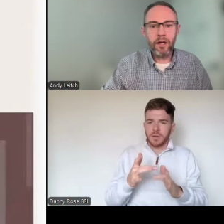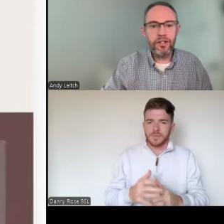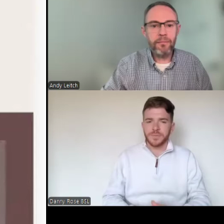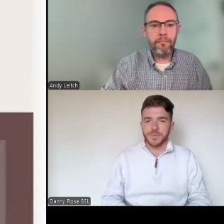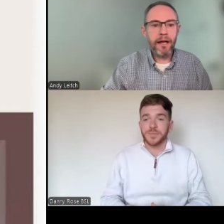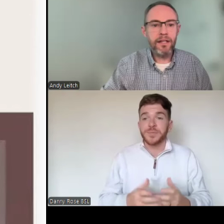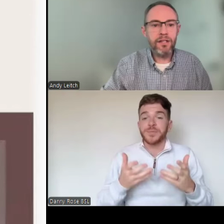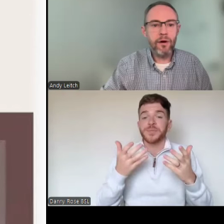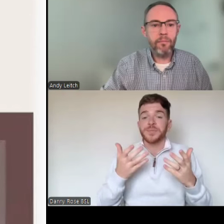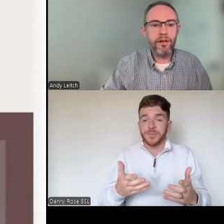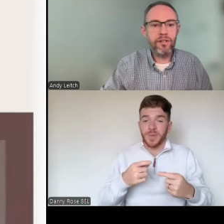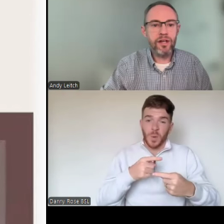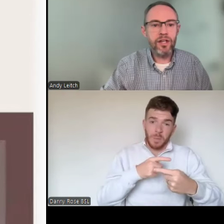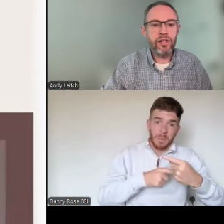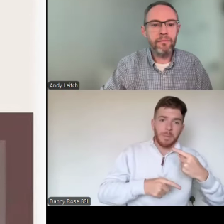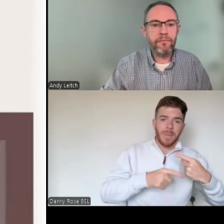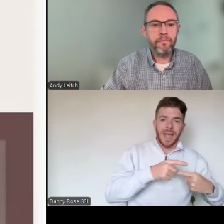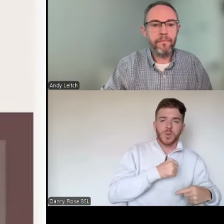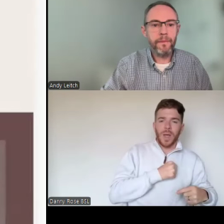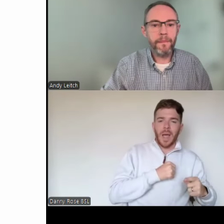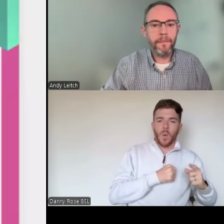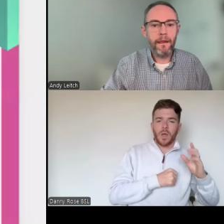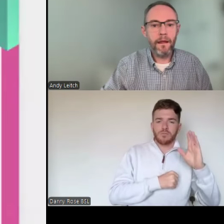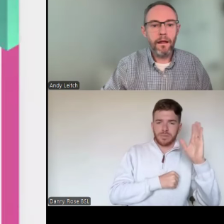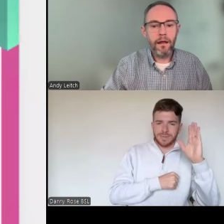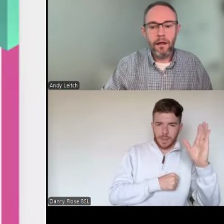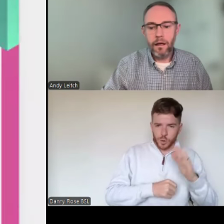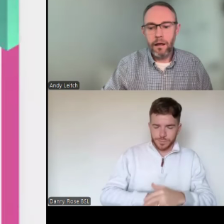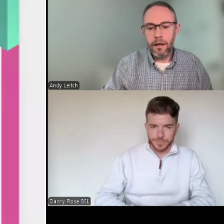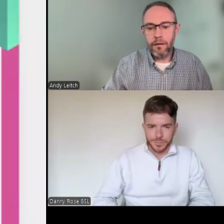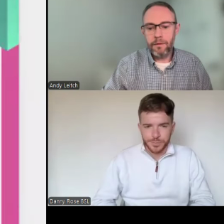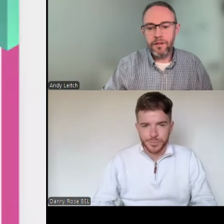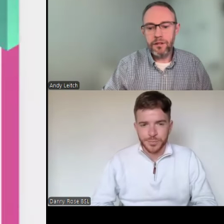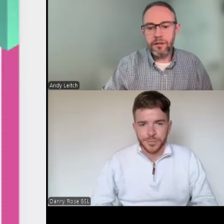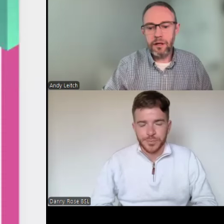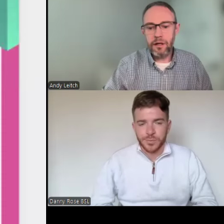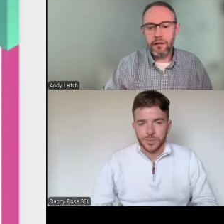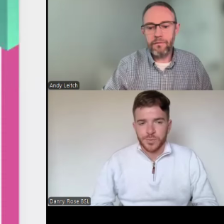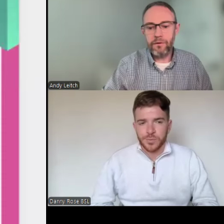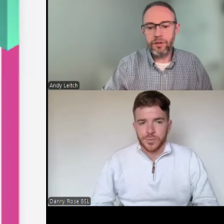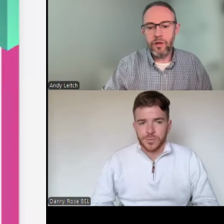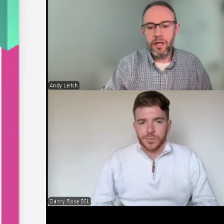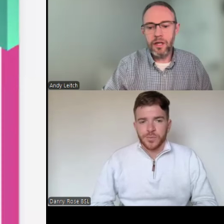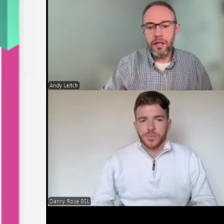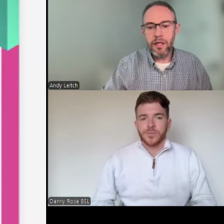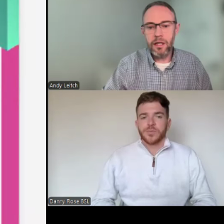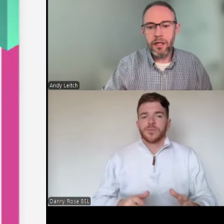I'm going to jump back into our presentation. Let me just click full screen.